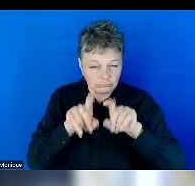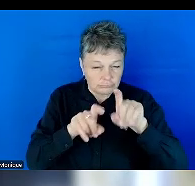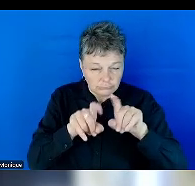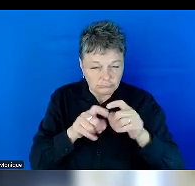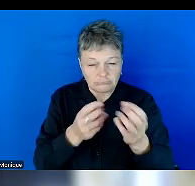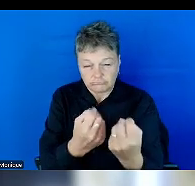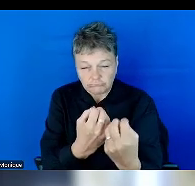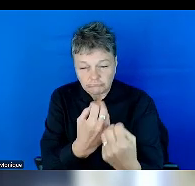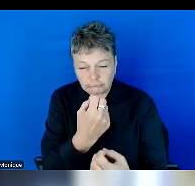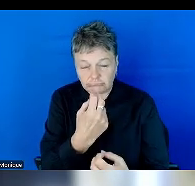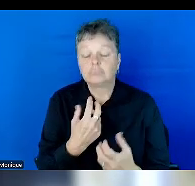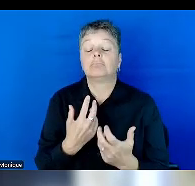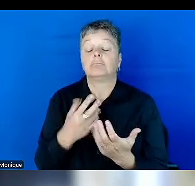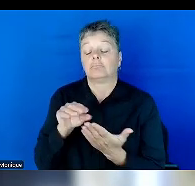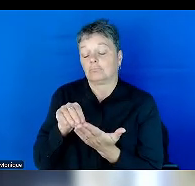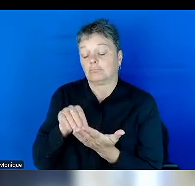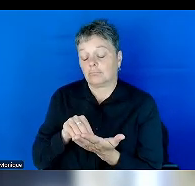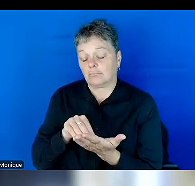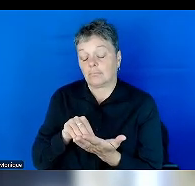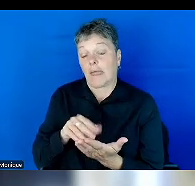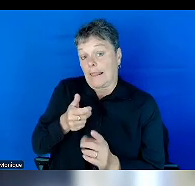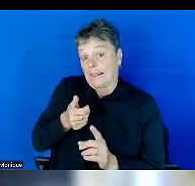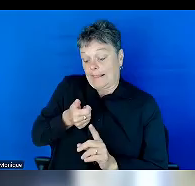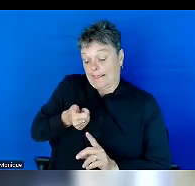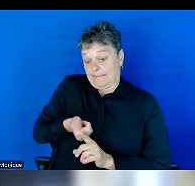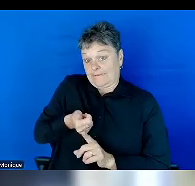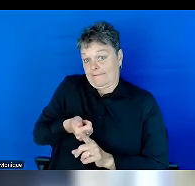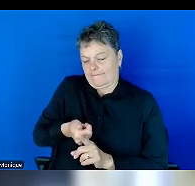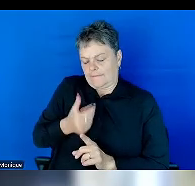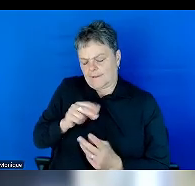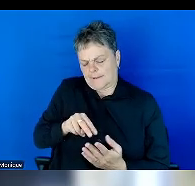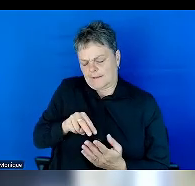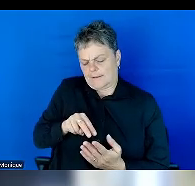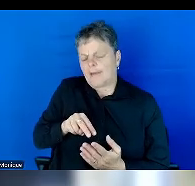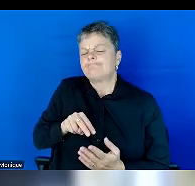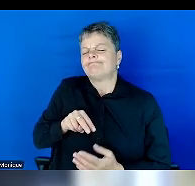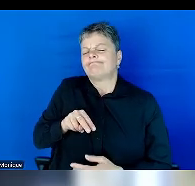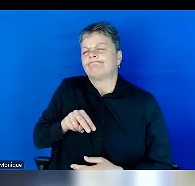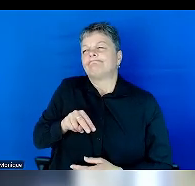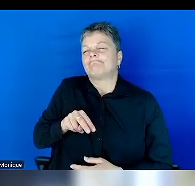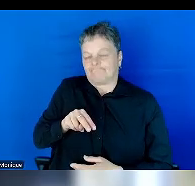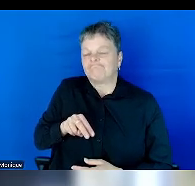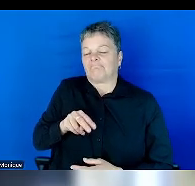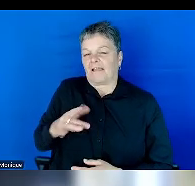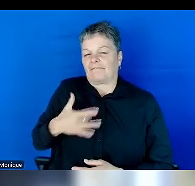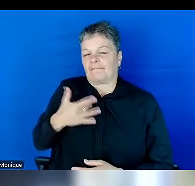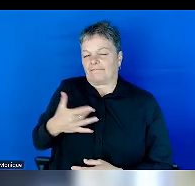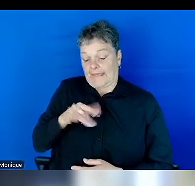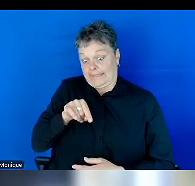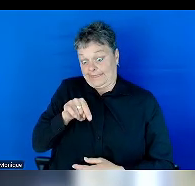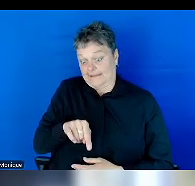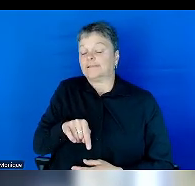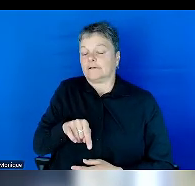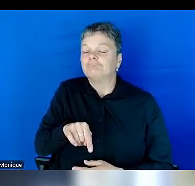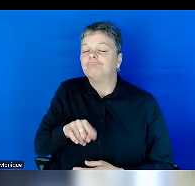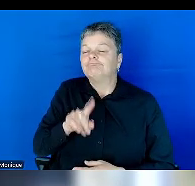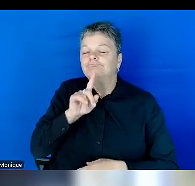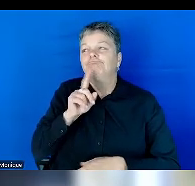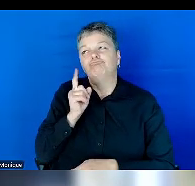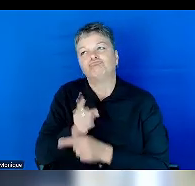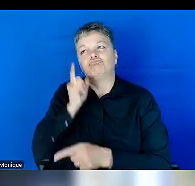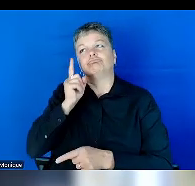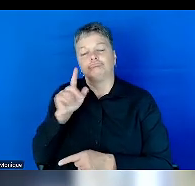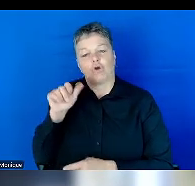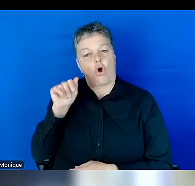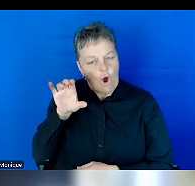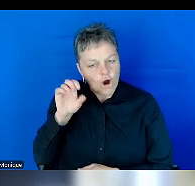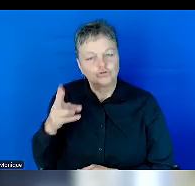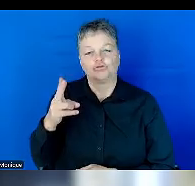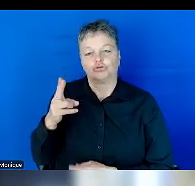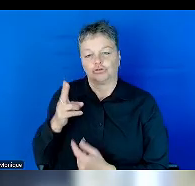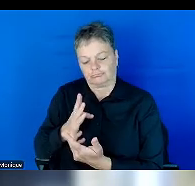out if it's a legal problem or an issue that ARCH can help you with. Uh basically does it is it an